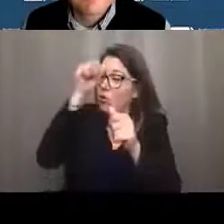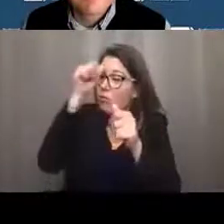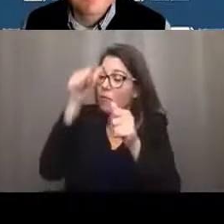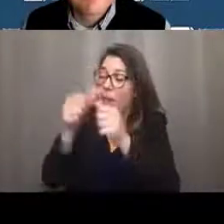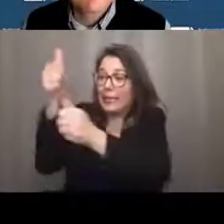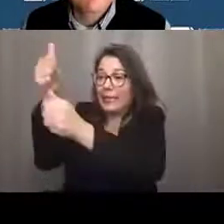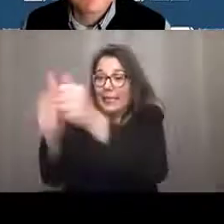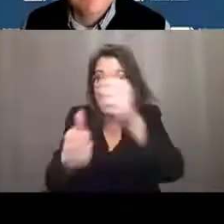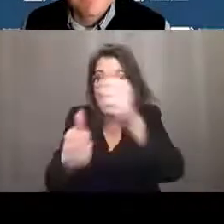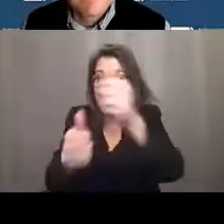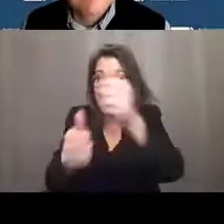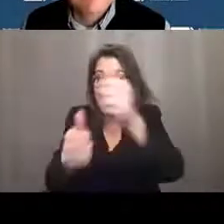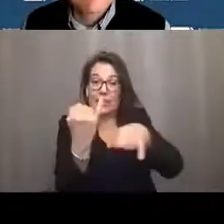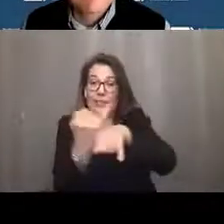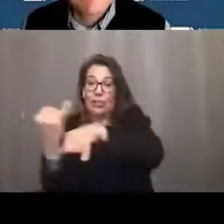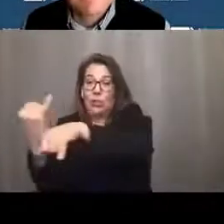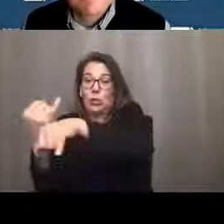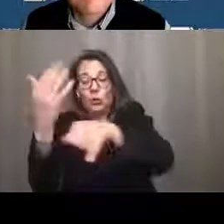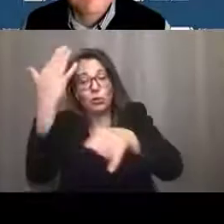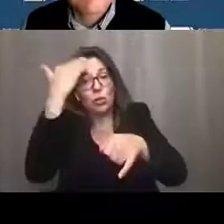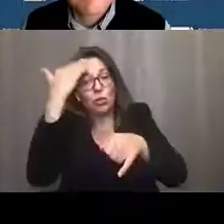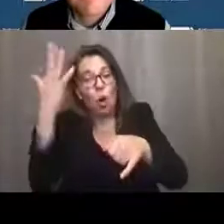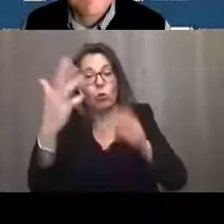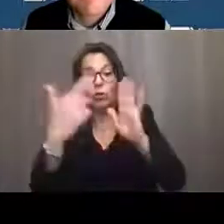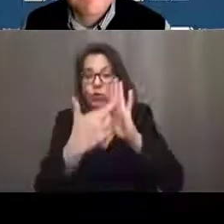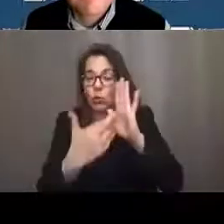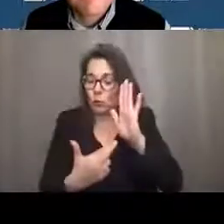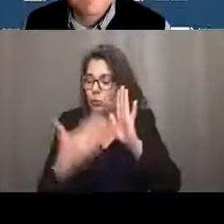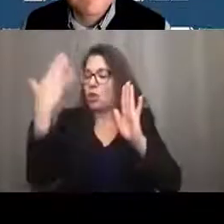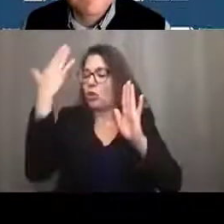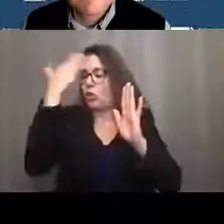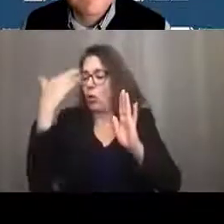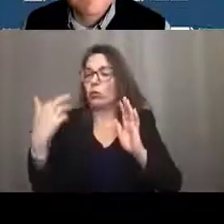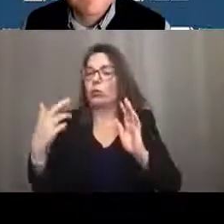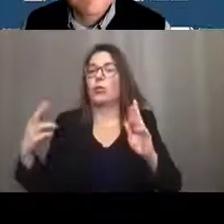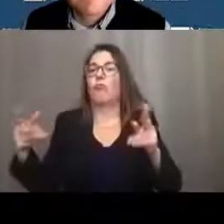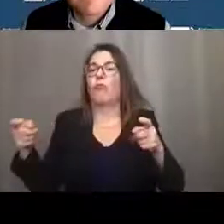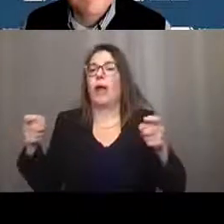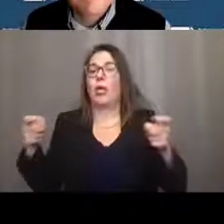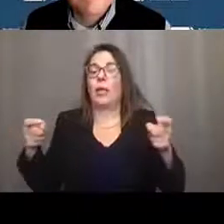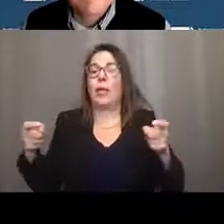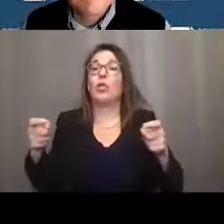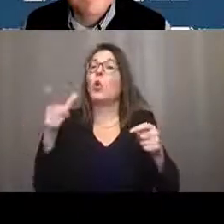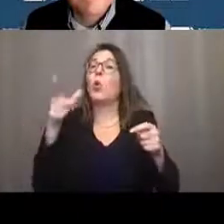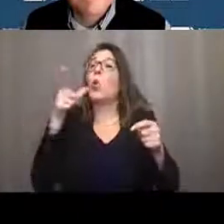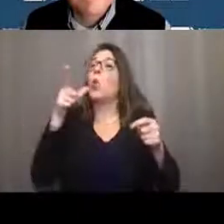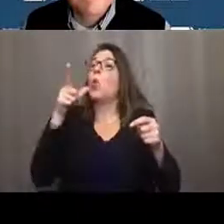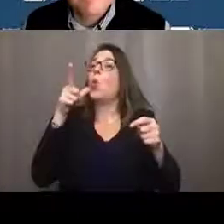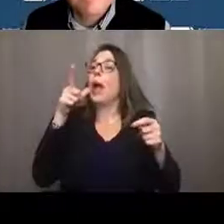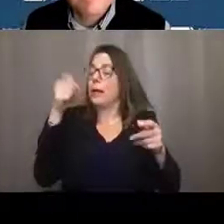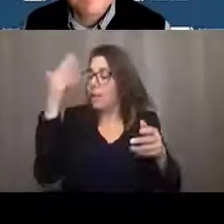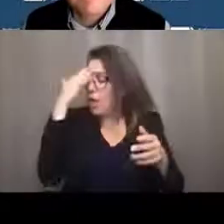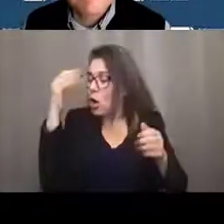understands the rules and regulations and you determine who has the authority to sign for that foreign organization.